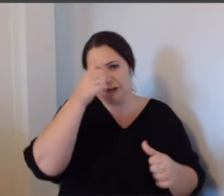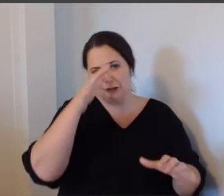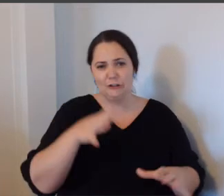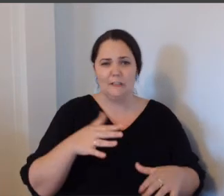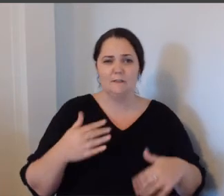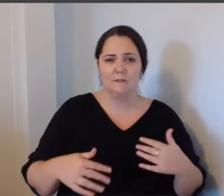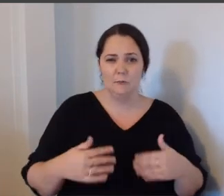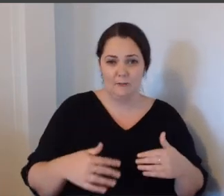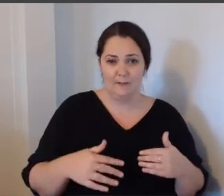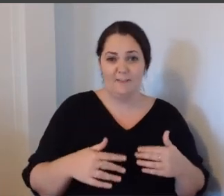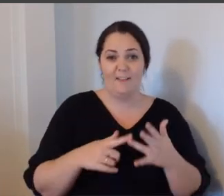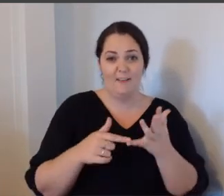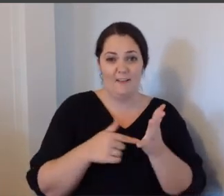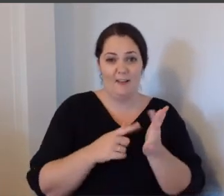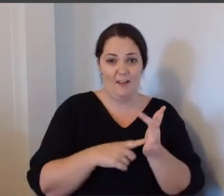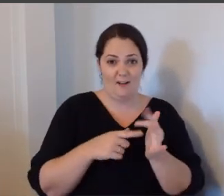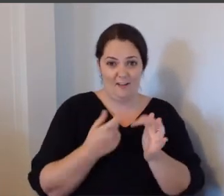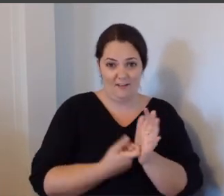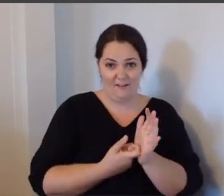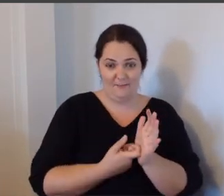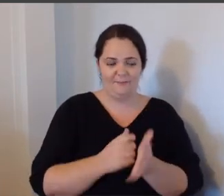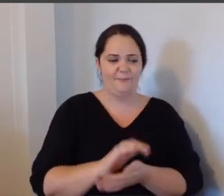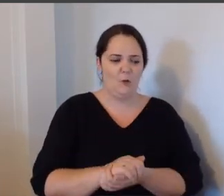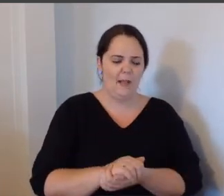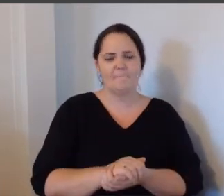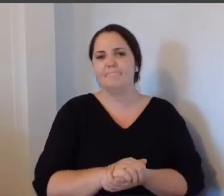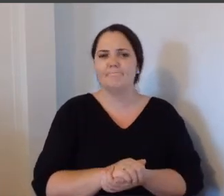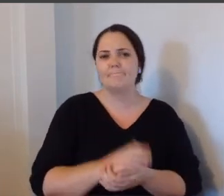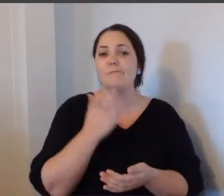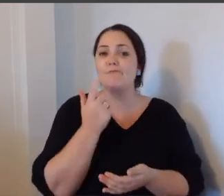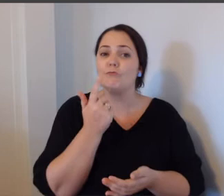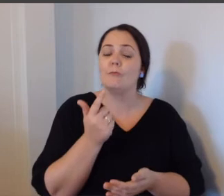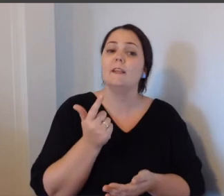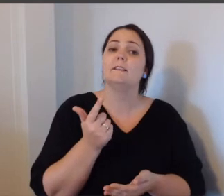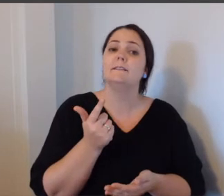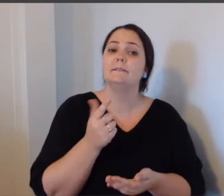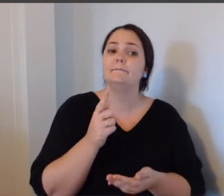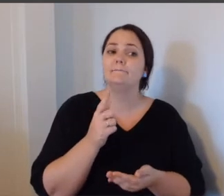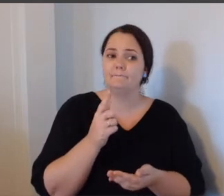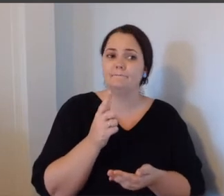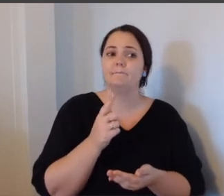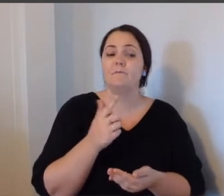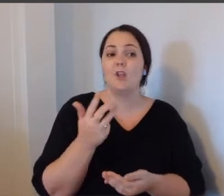convention. For instance, in the second half of the 19th century French Impressionism created a